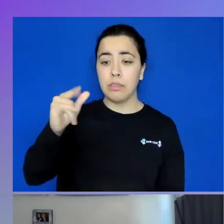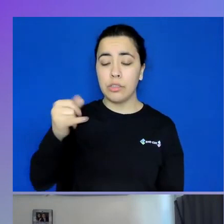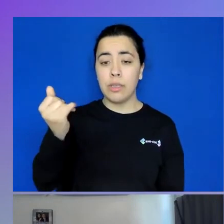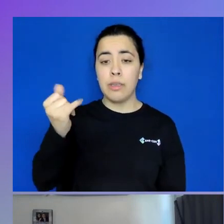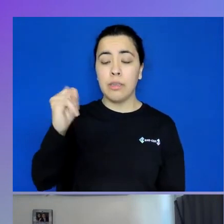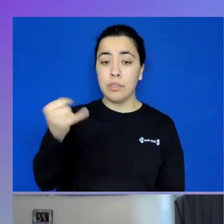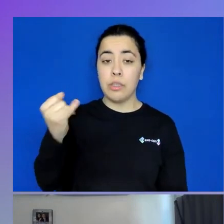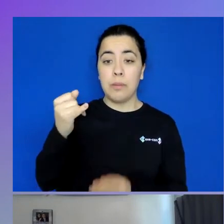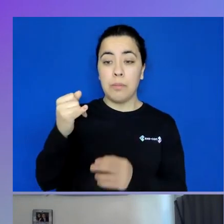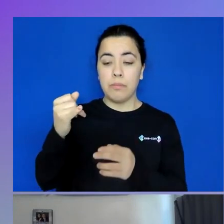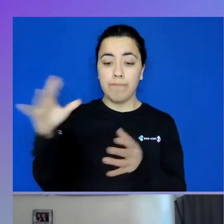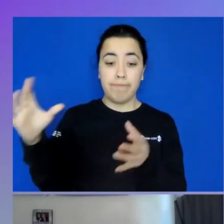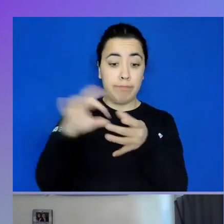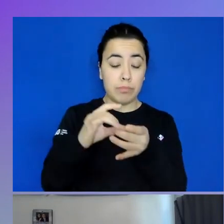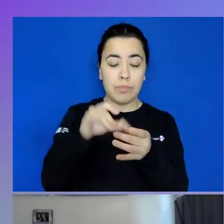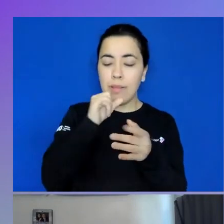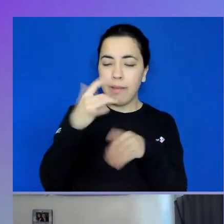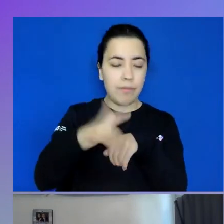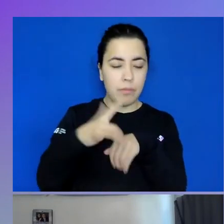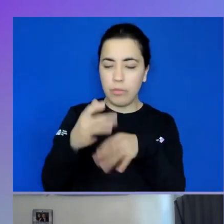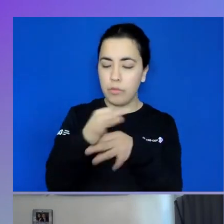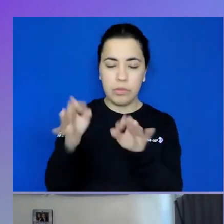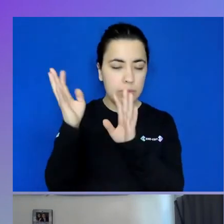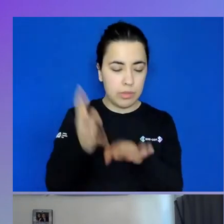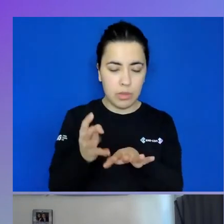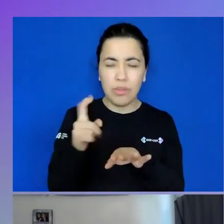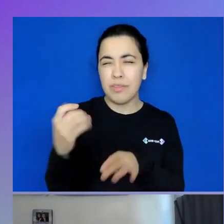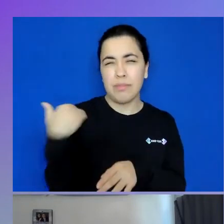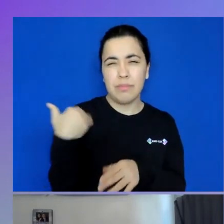download yet. You'll have to ask us for it. But yes, as of